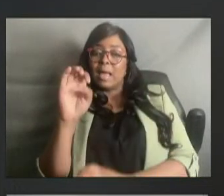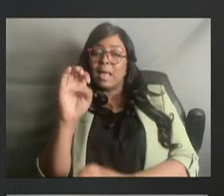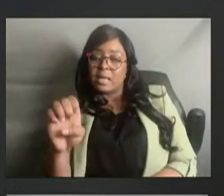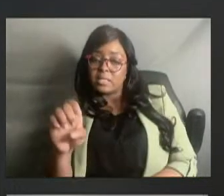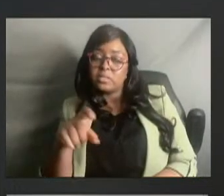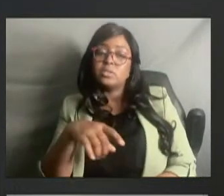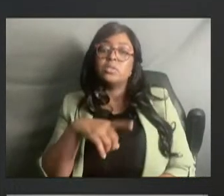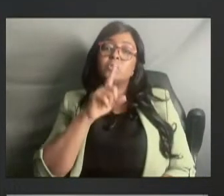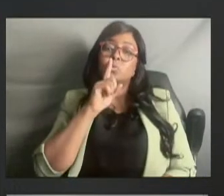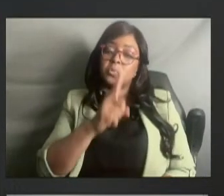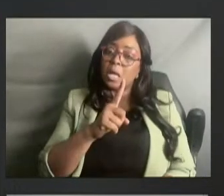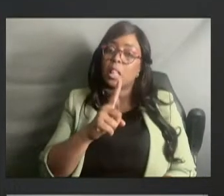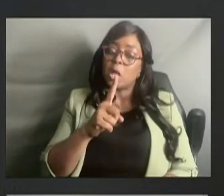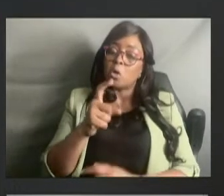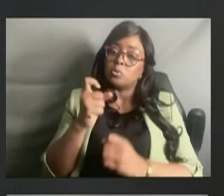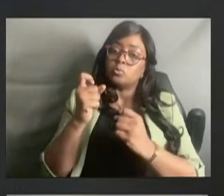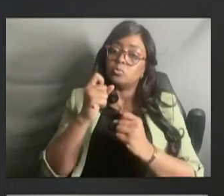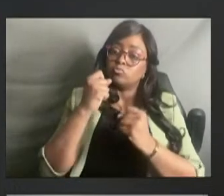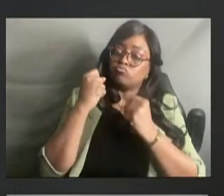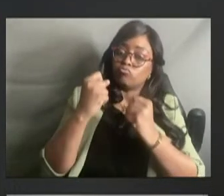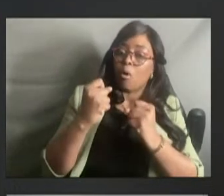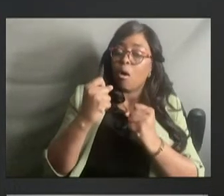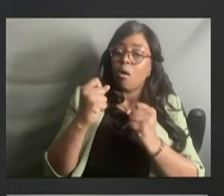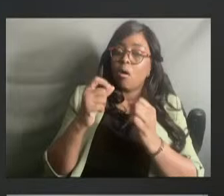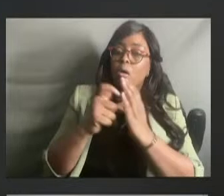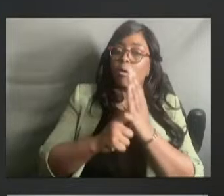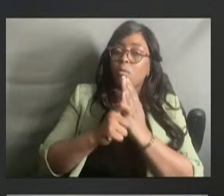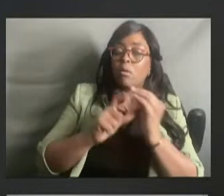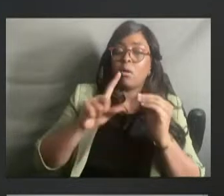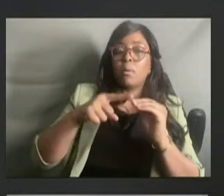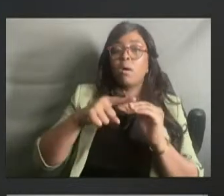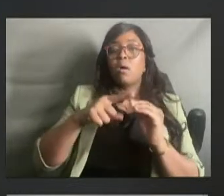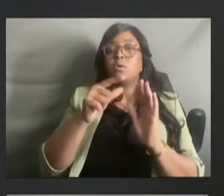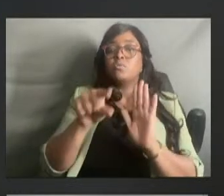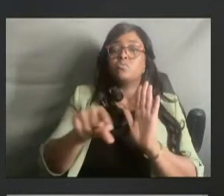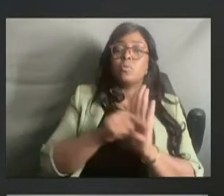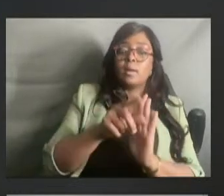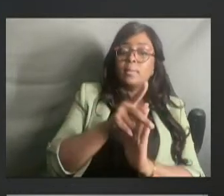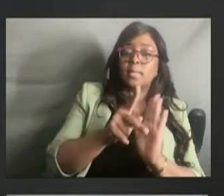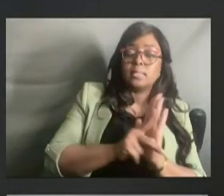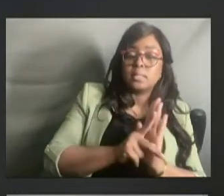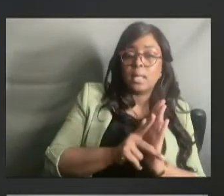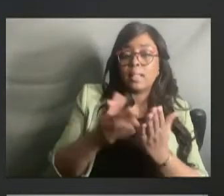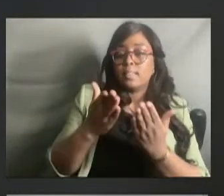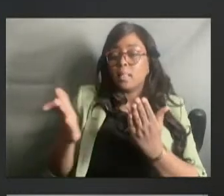M.C.P.S. Losing its edge. It's a